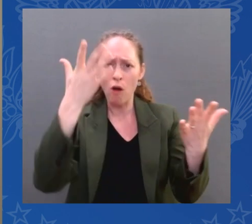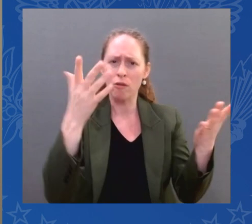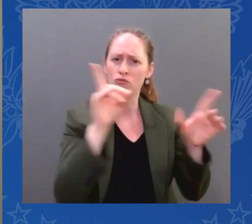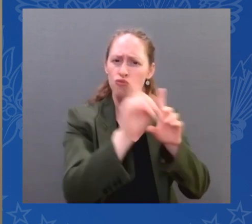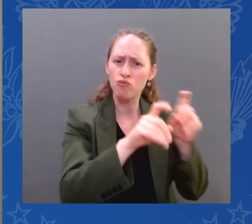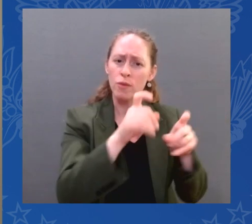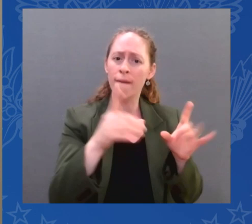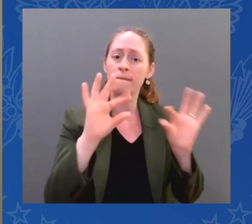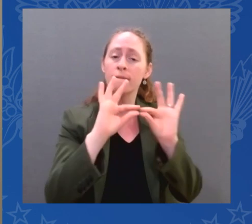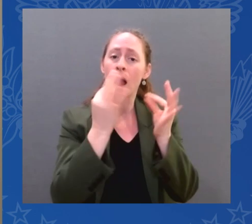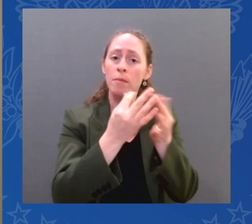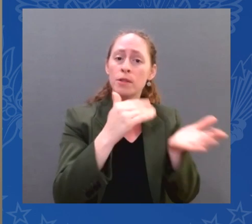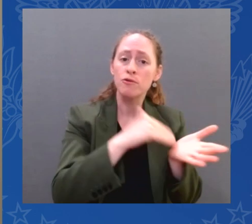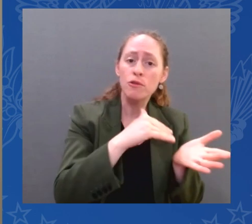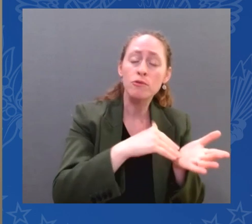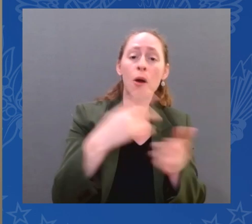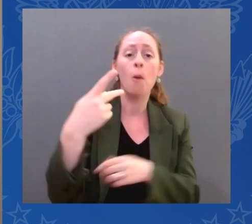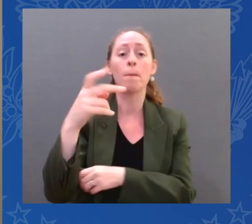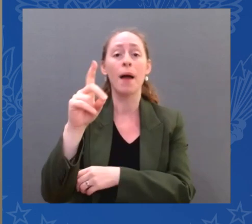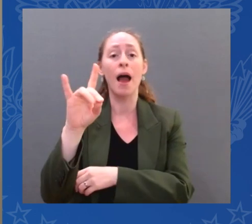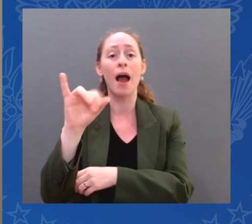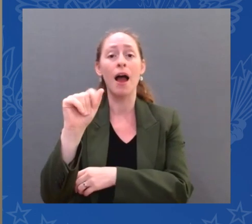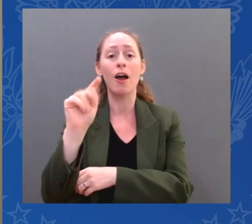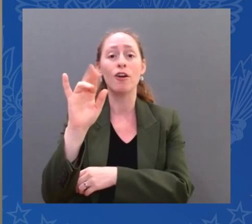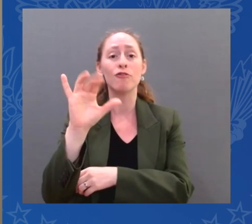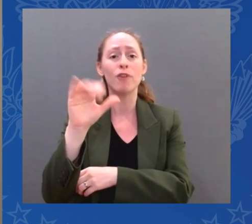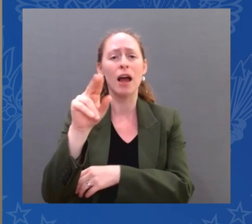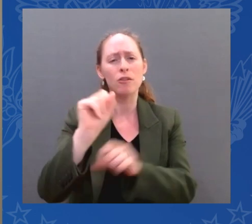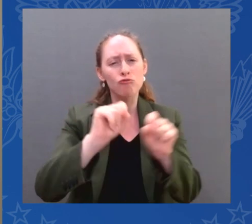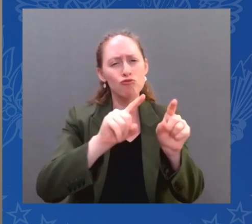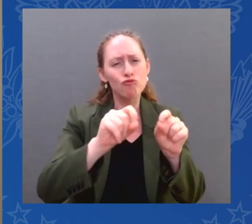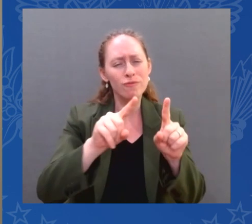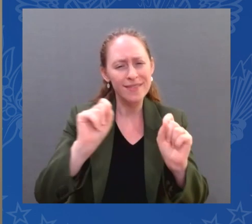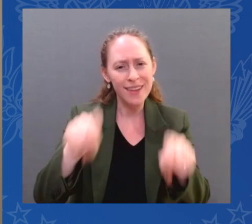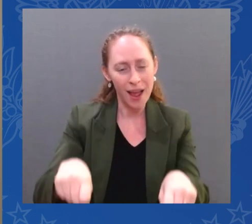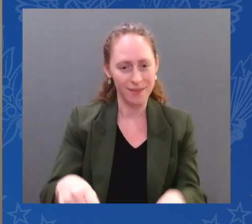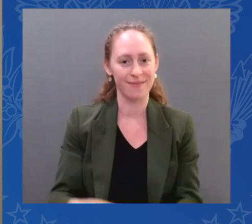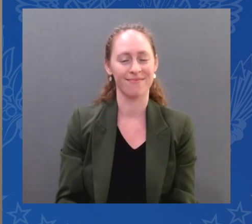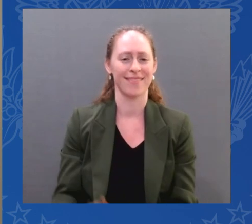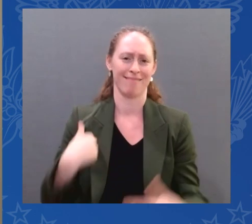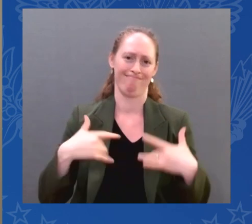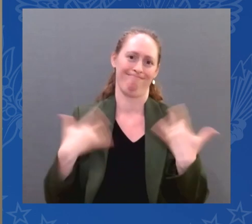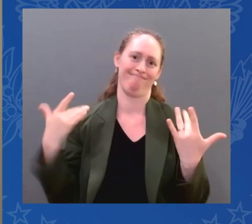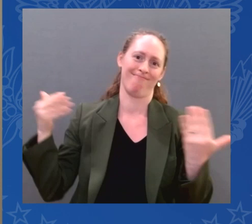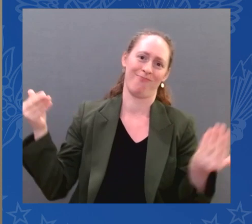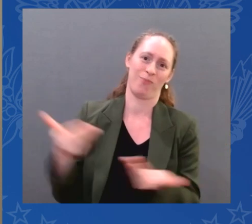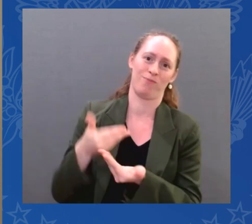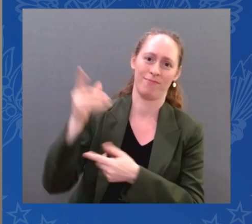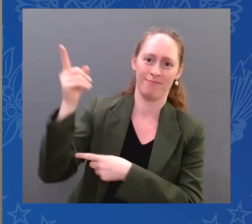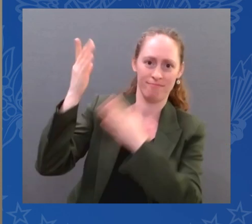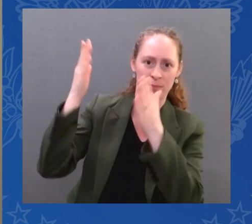And now it is a pleasure to introduce the person who has been leading the way forward in our fight against the pandemic.